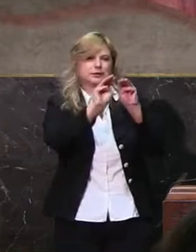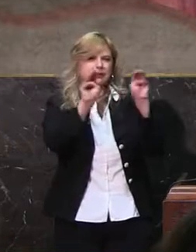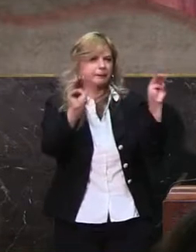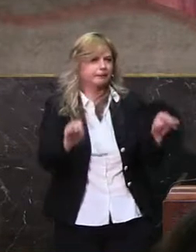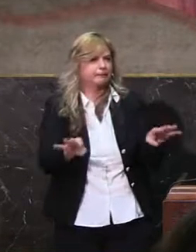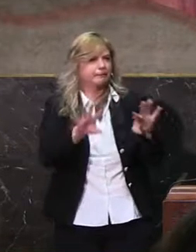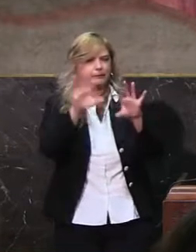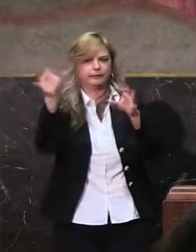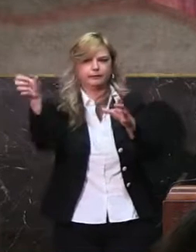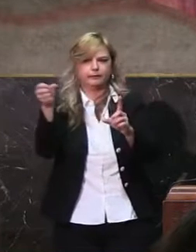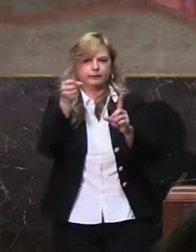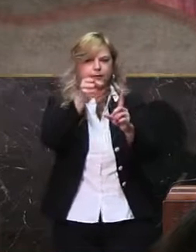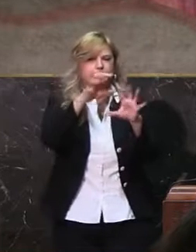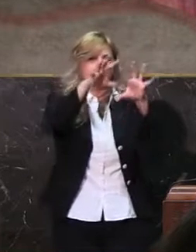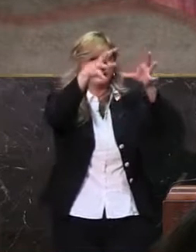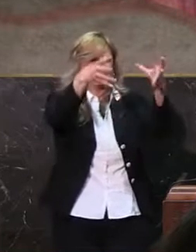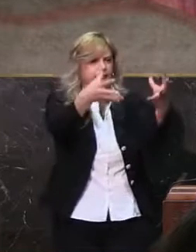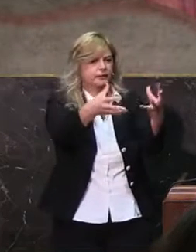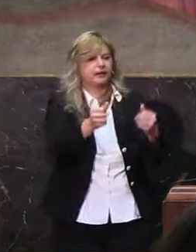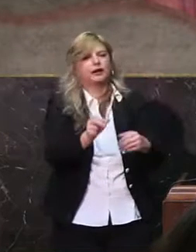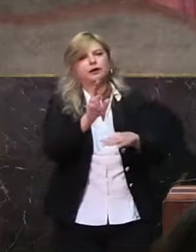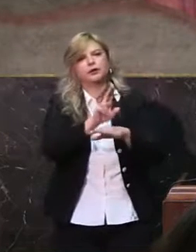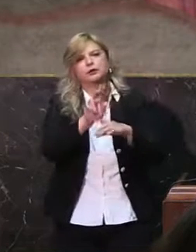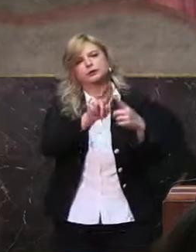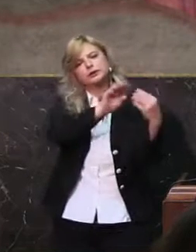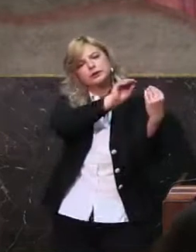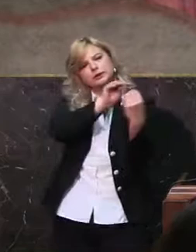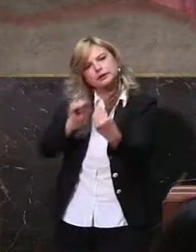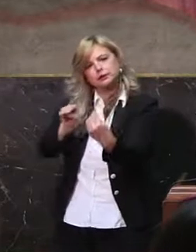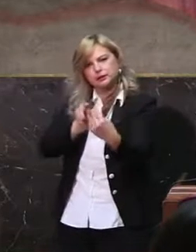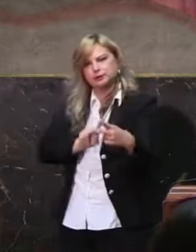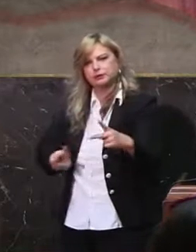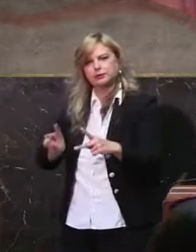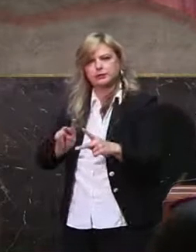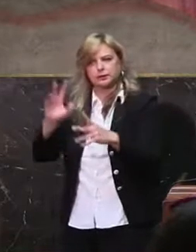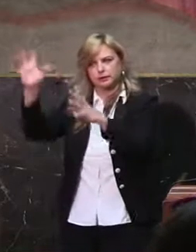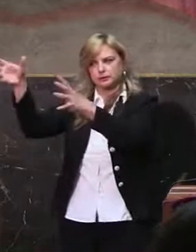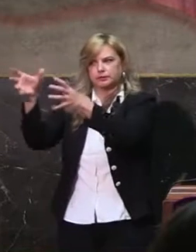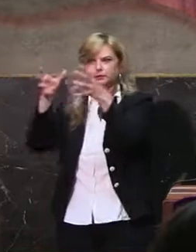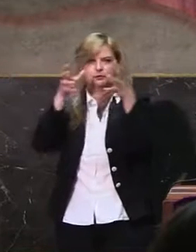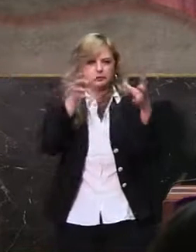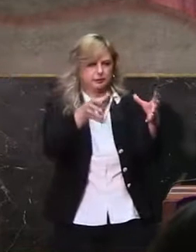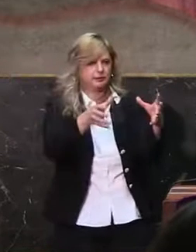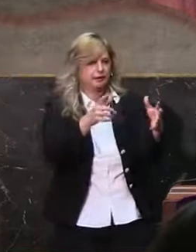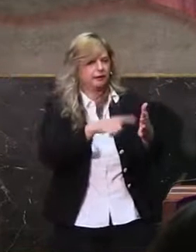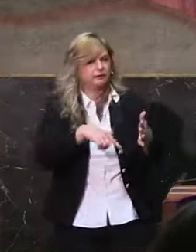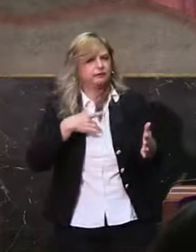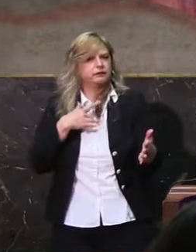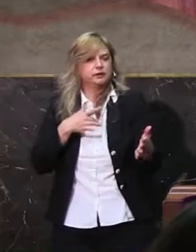can be used to teach people and you know one